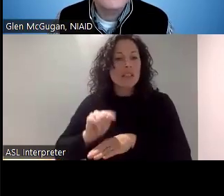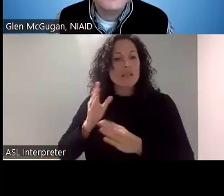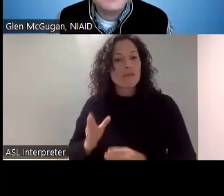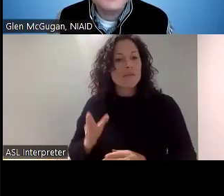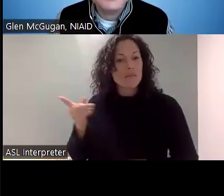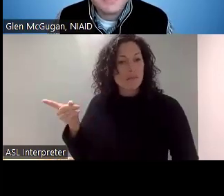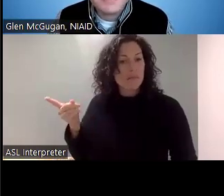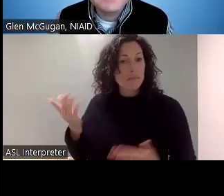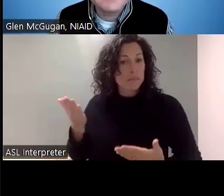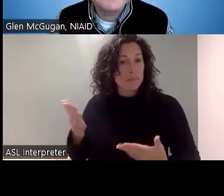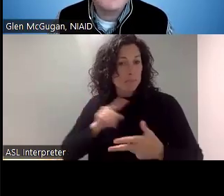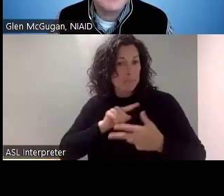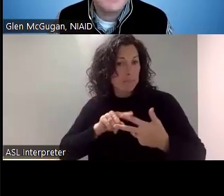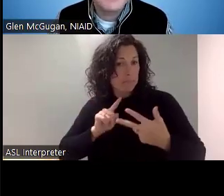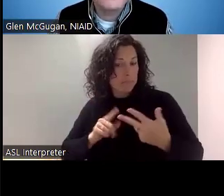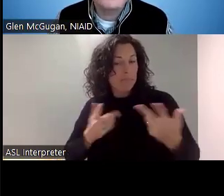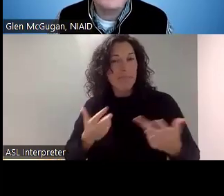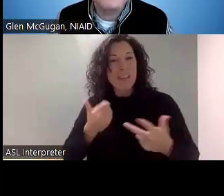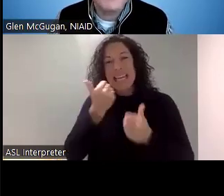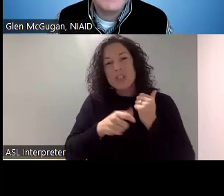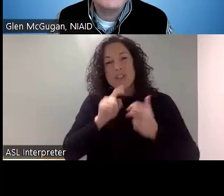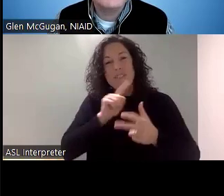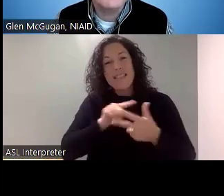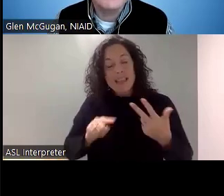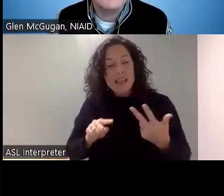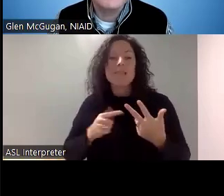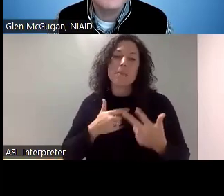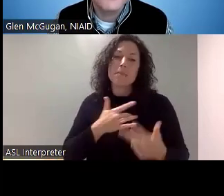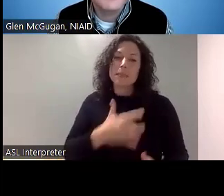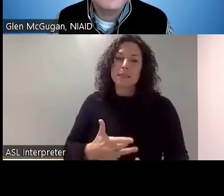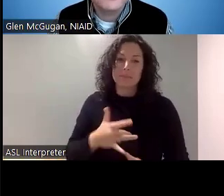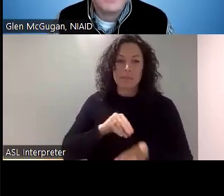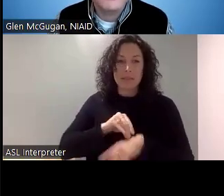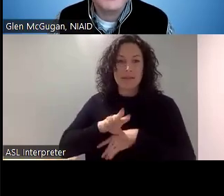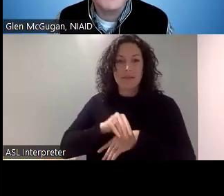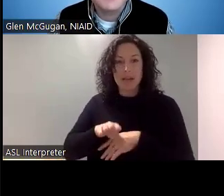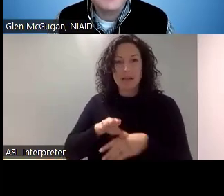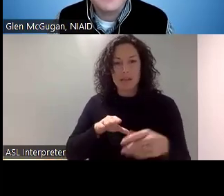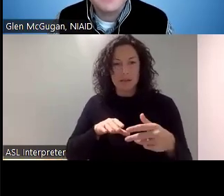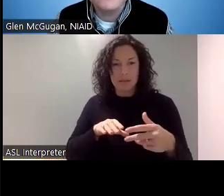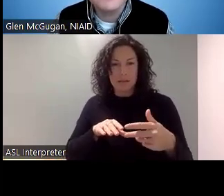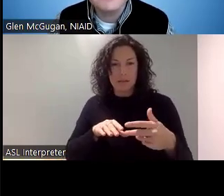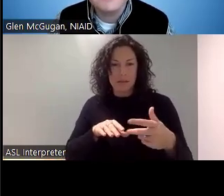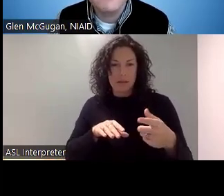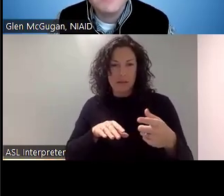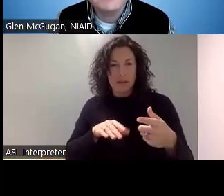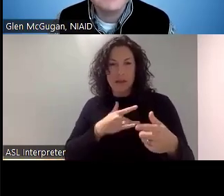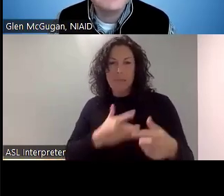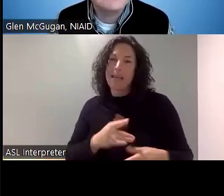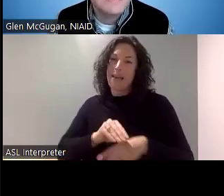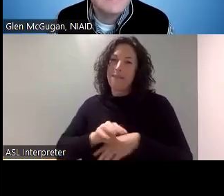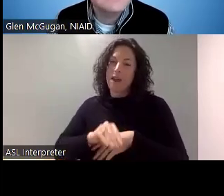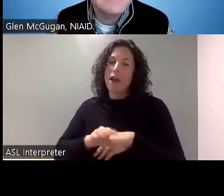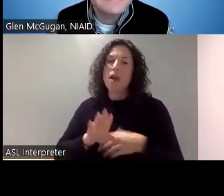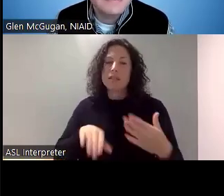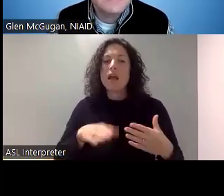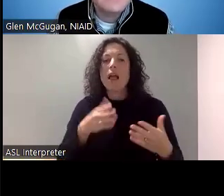So in each case, I usually advise the ... Whoops, go back one ... I usually advise to let the science dictate this.